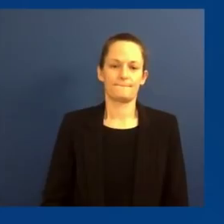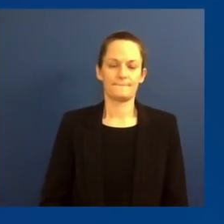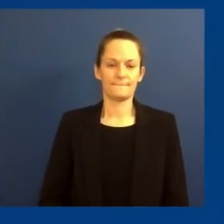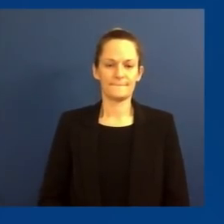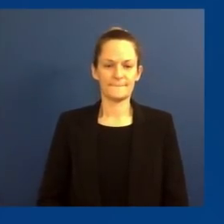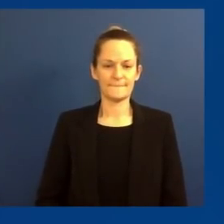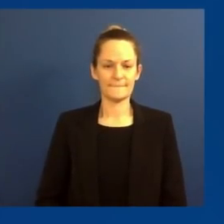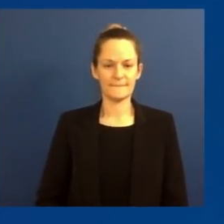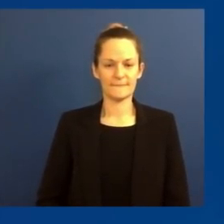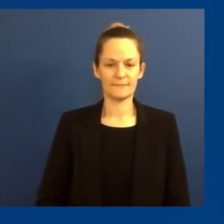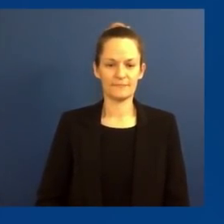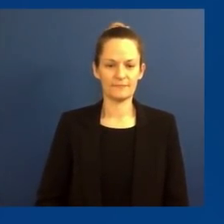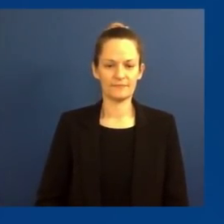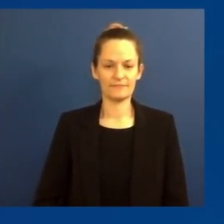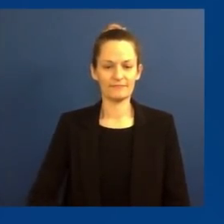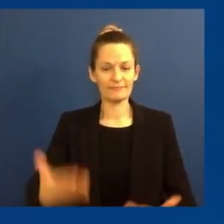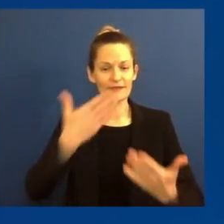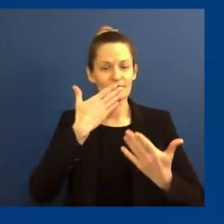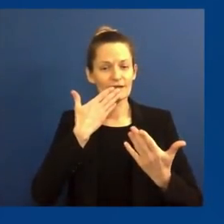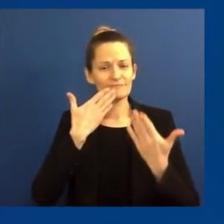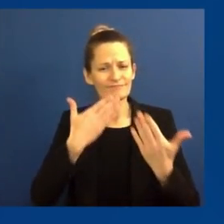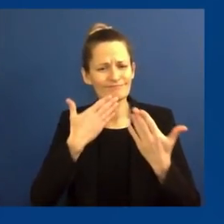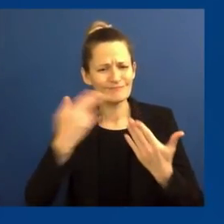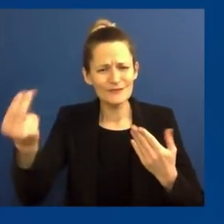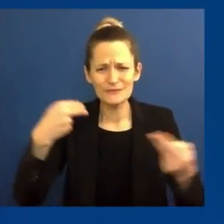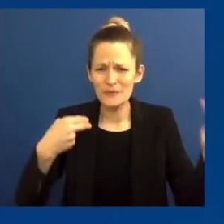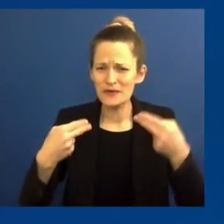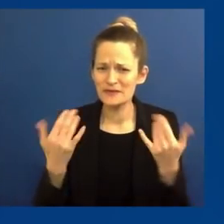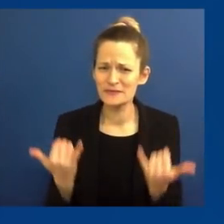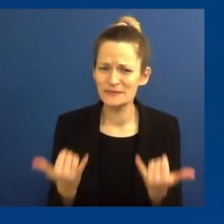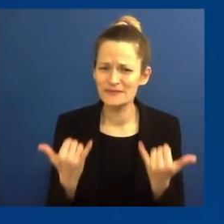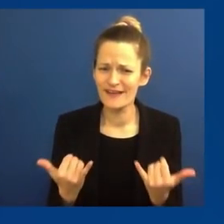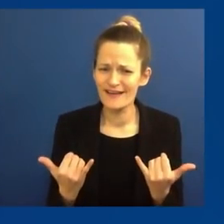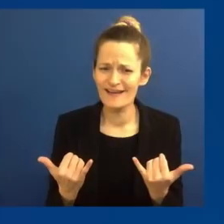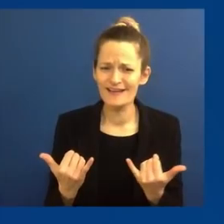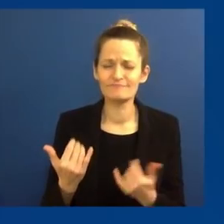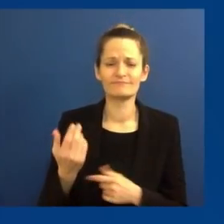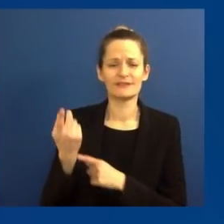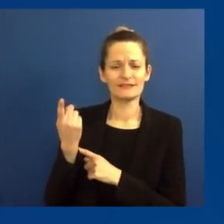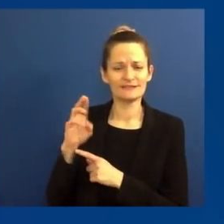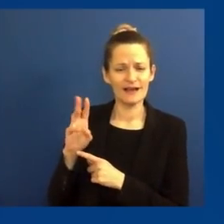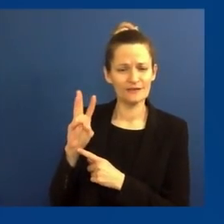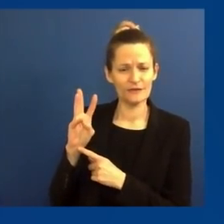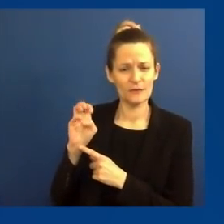Mr. Zients: (In progress.) And thanks for joining us. Today, Dr. Walensky will provide an update on the state of the pandemic,